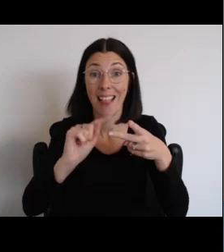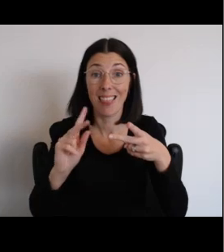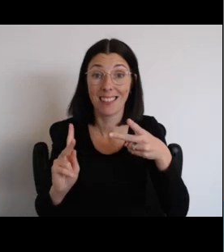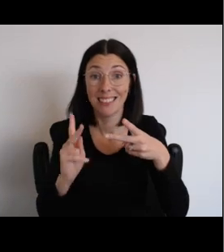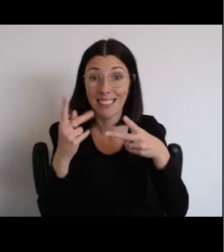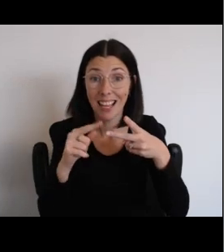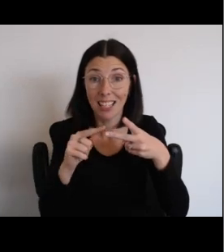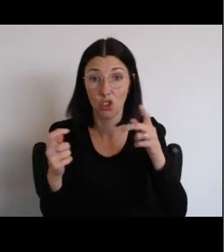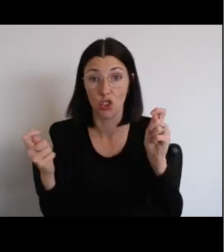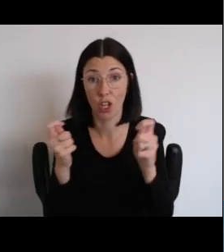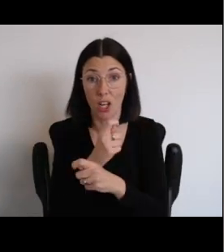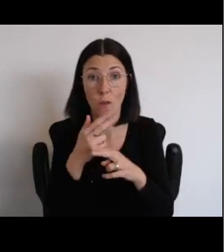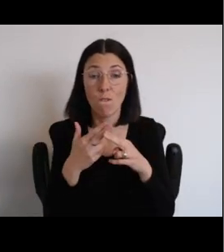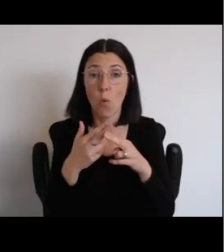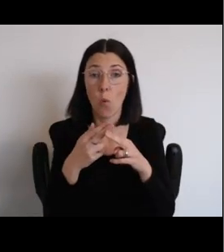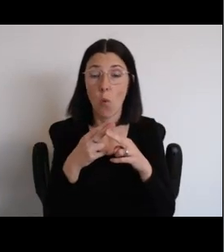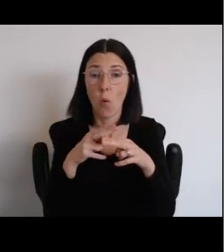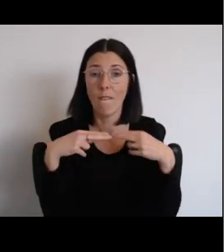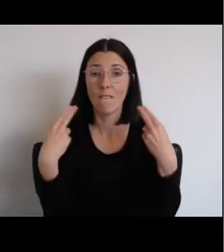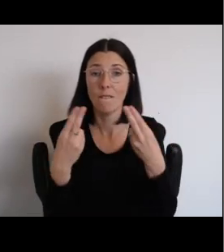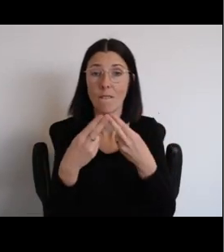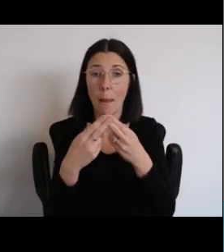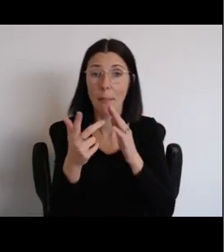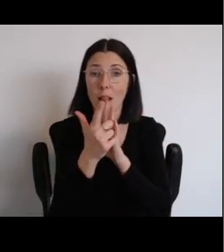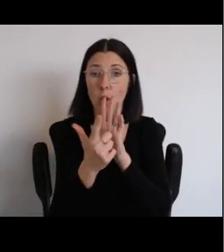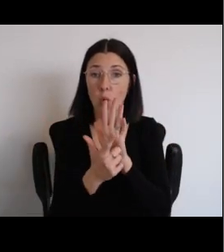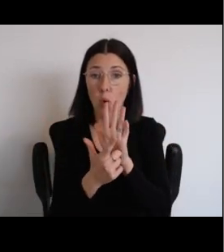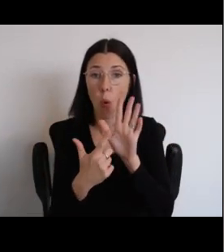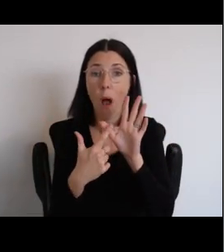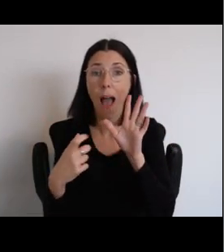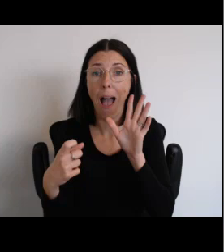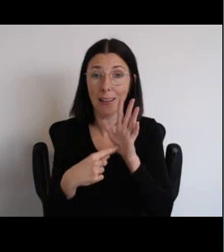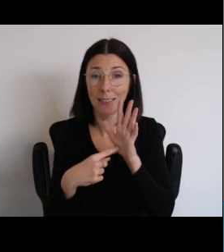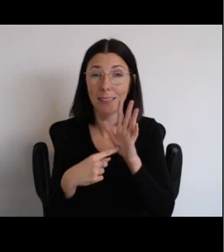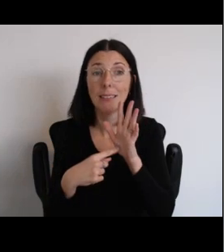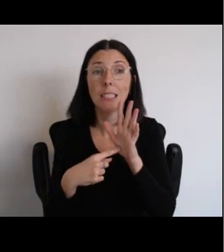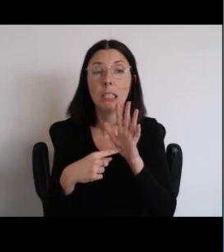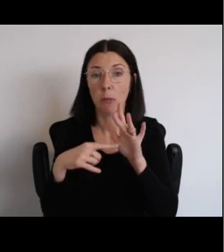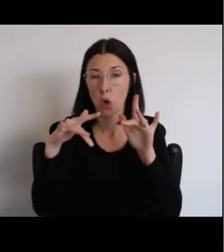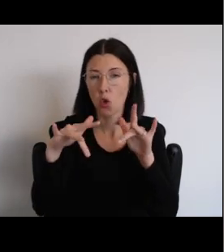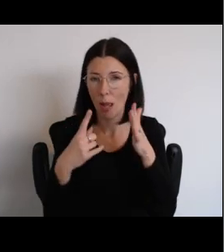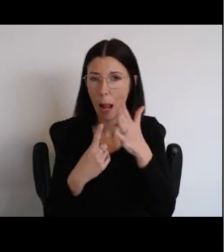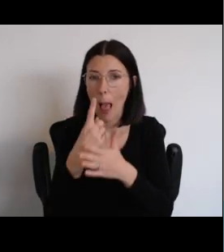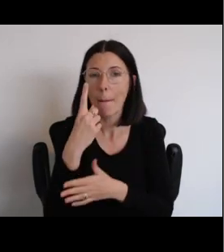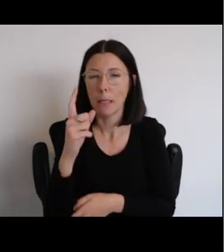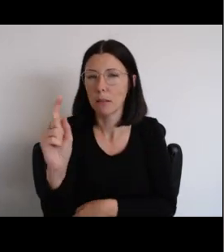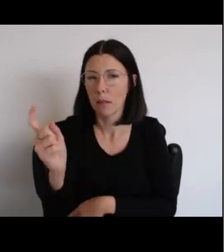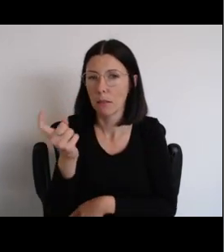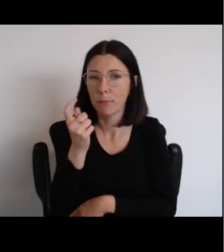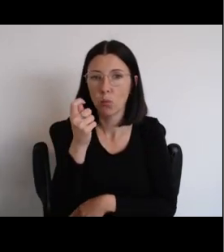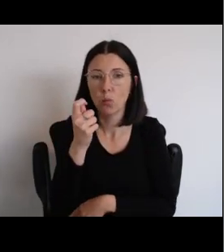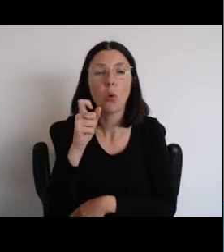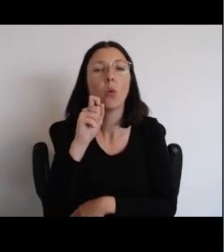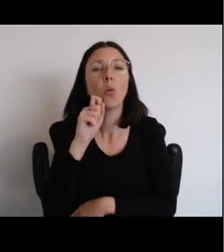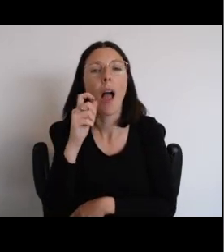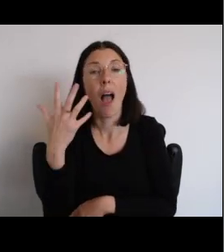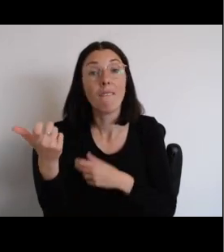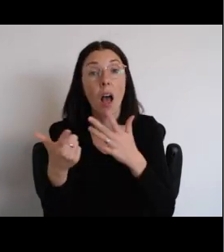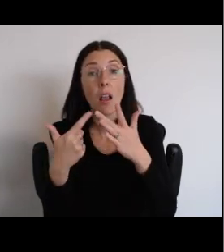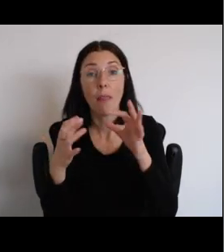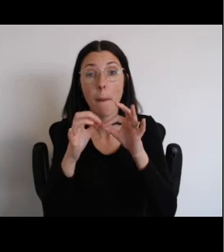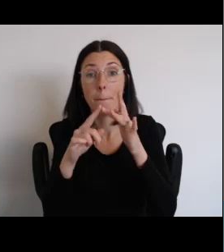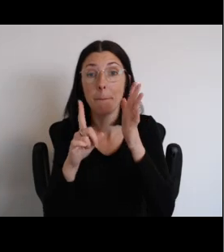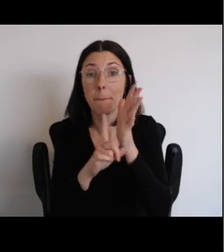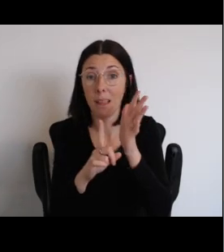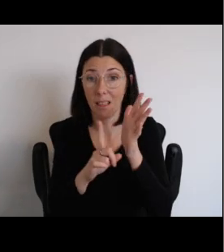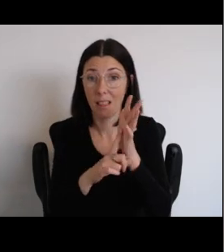um is coming um there's a further Bill to amend the Family Law Act um the bill has not yet been